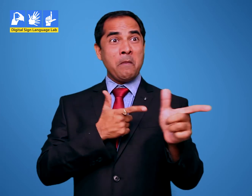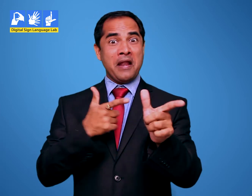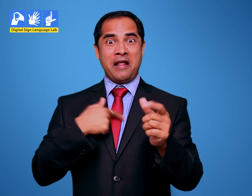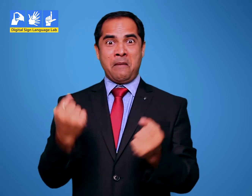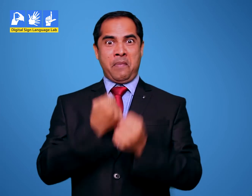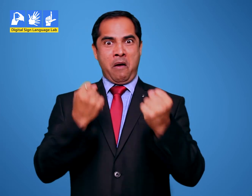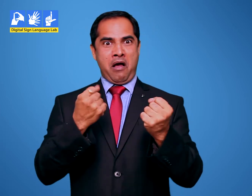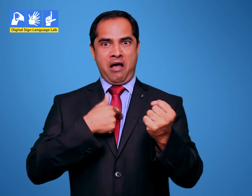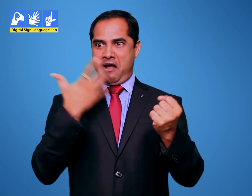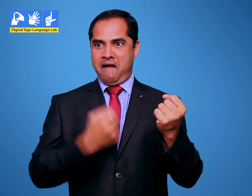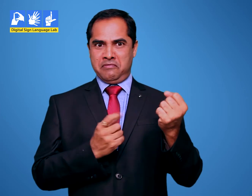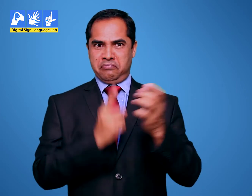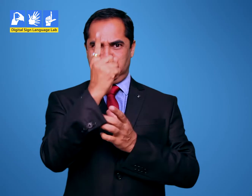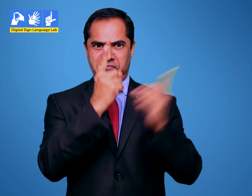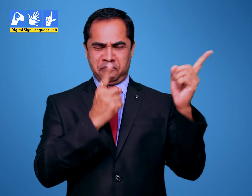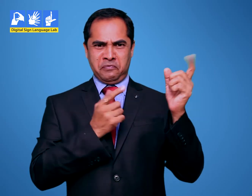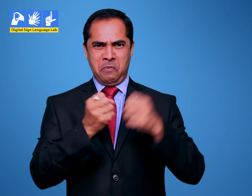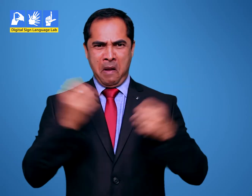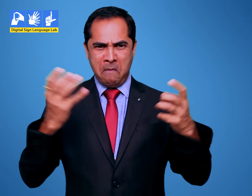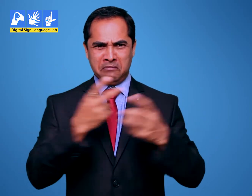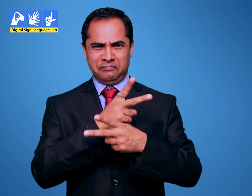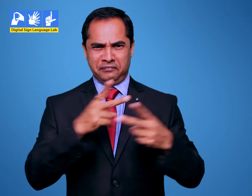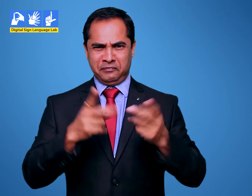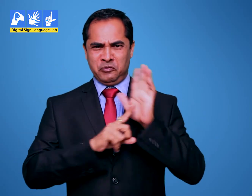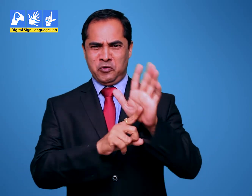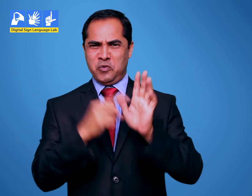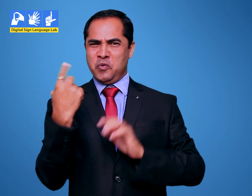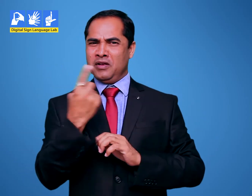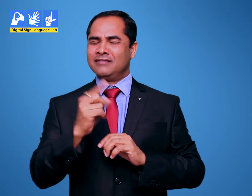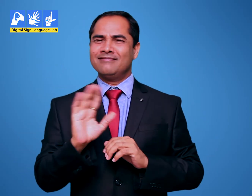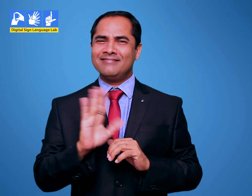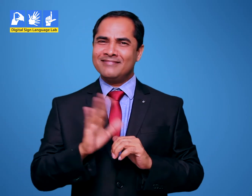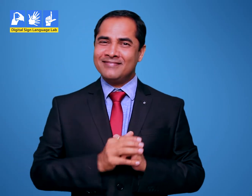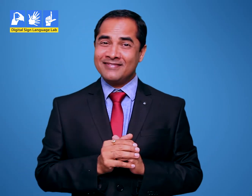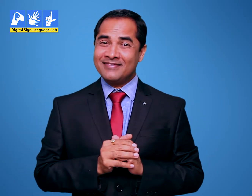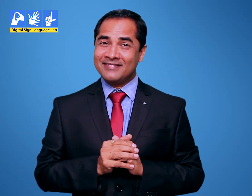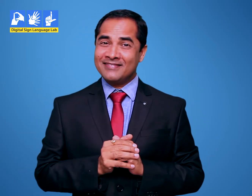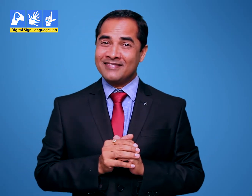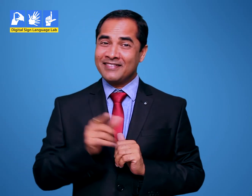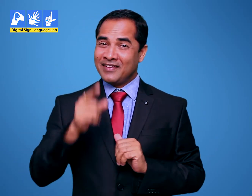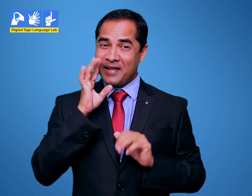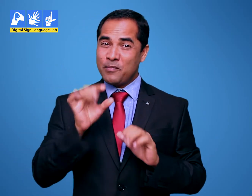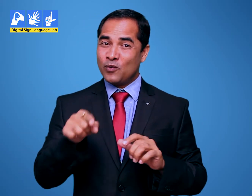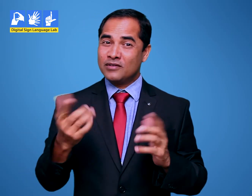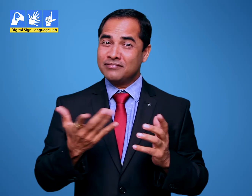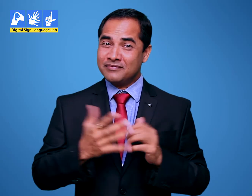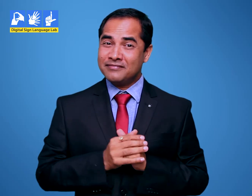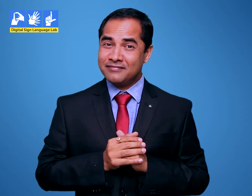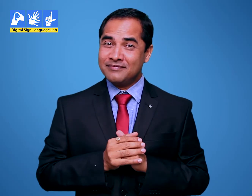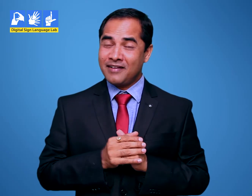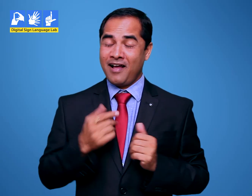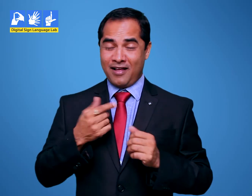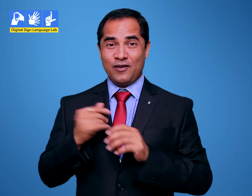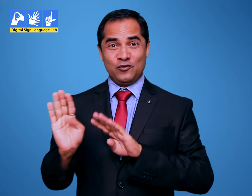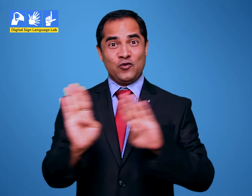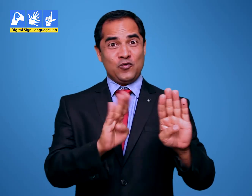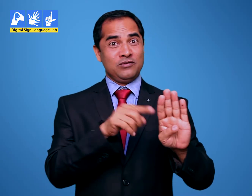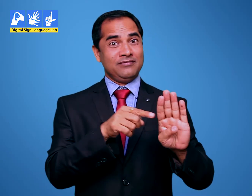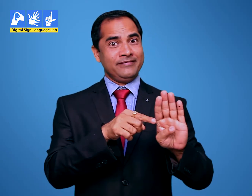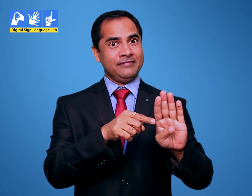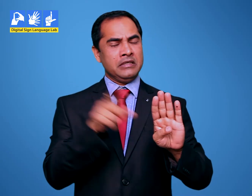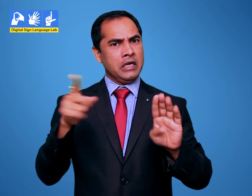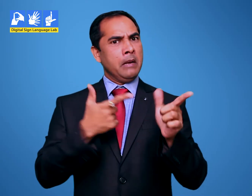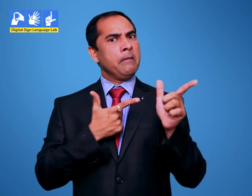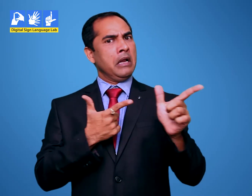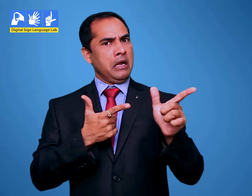a display of precision and military force but a demonstration of military's